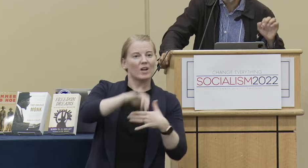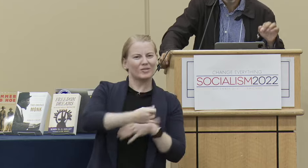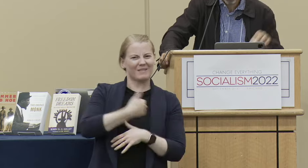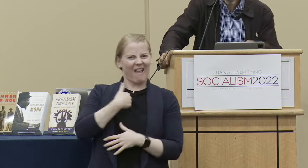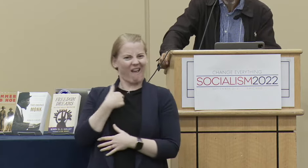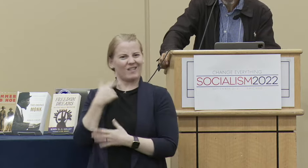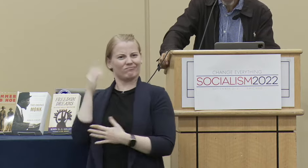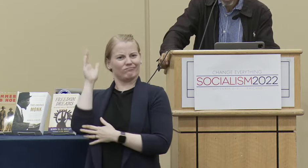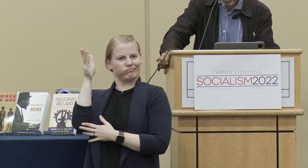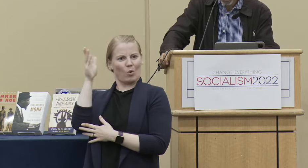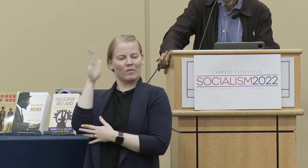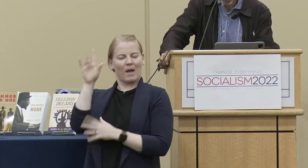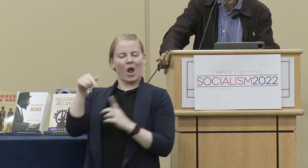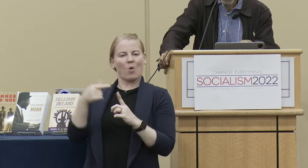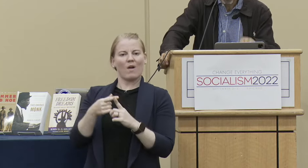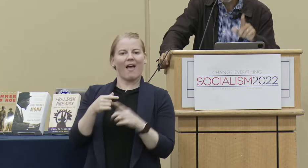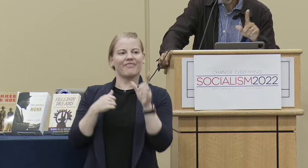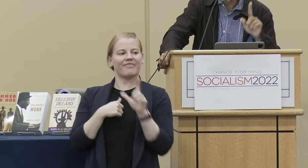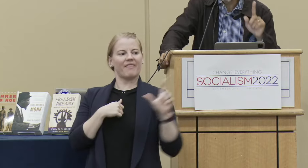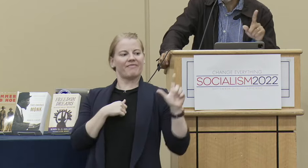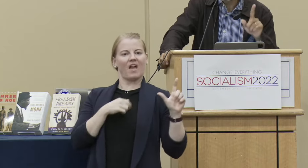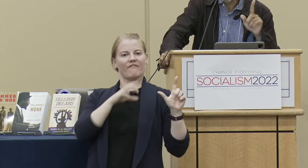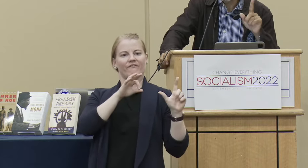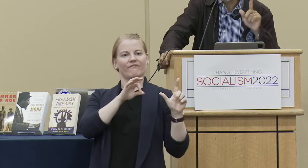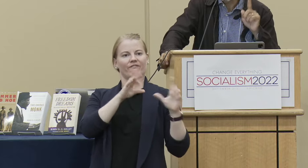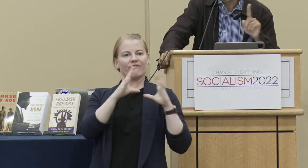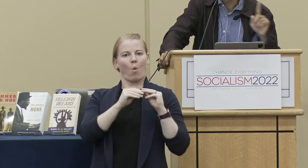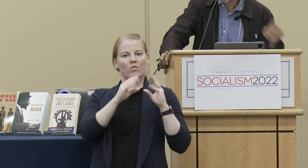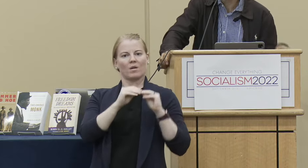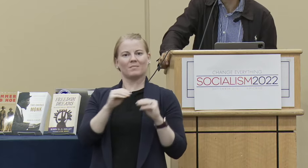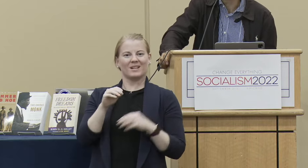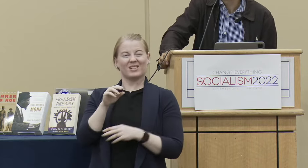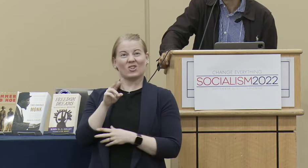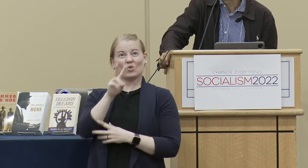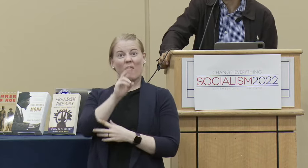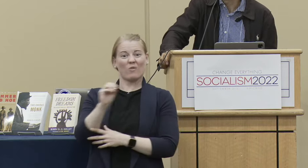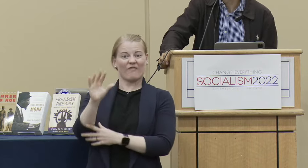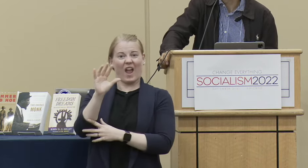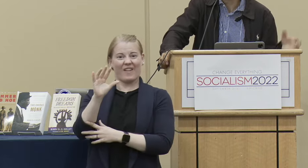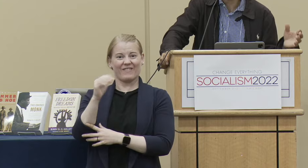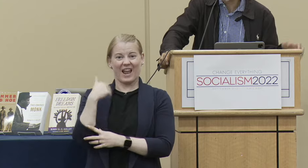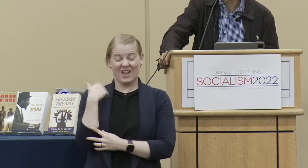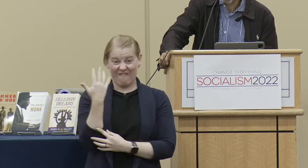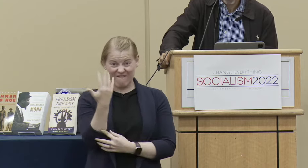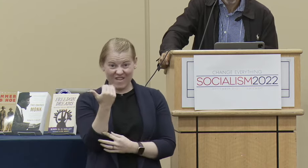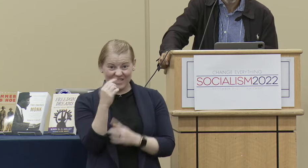about at the left forum in 2005. And I only had 15